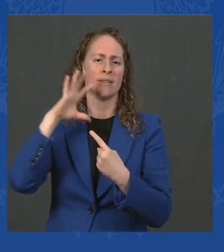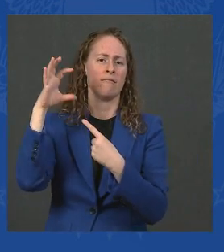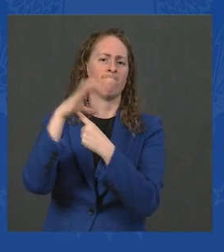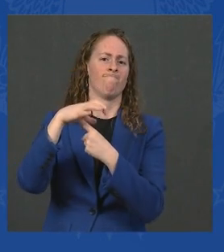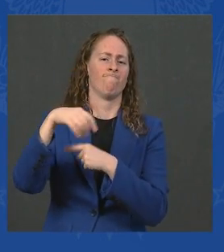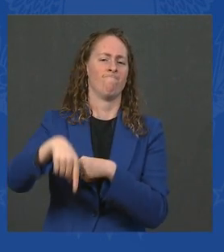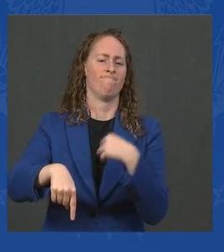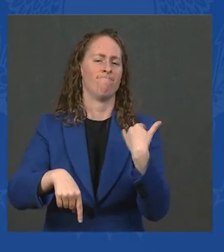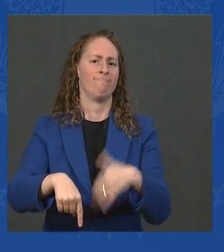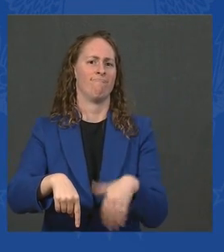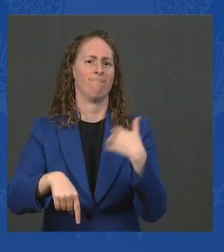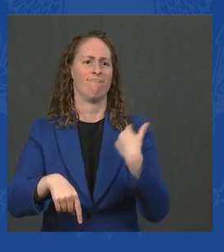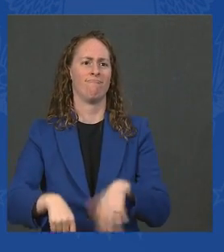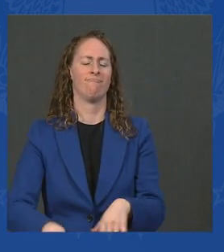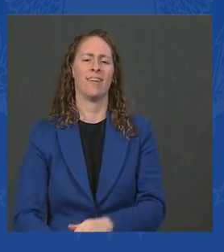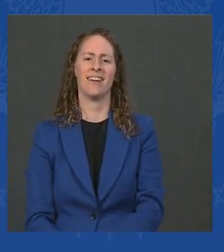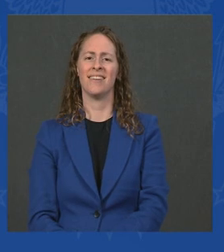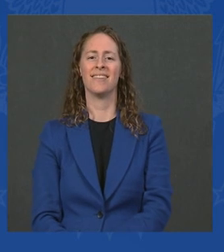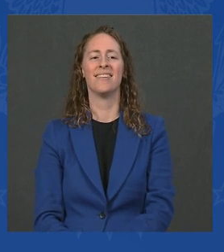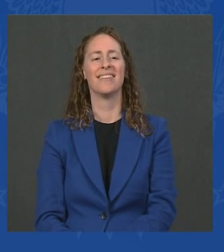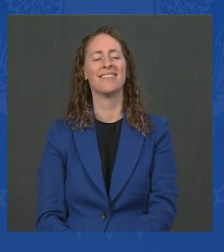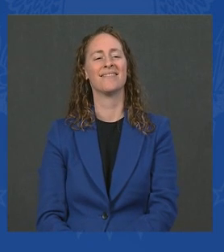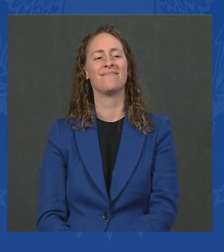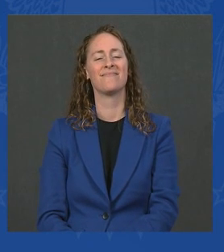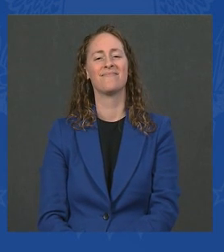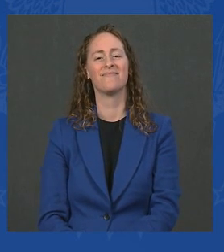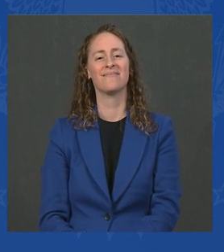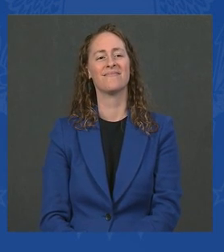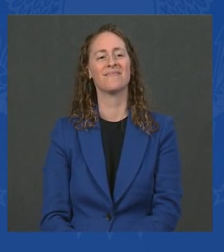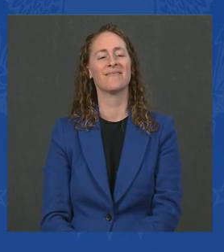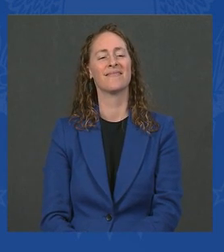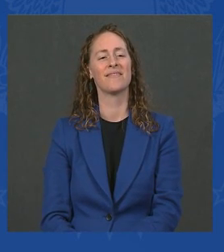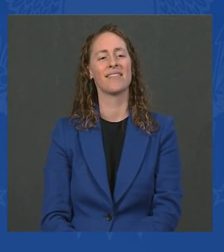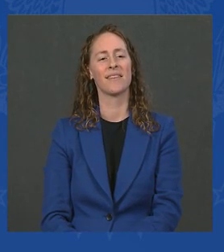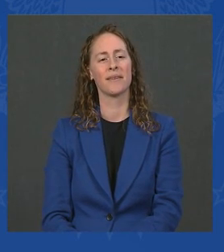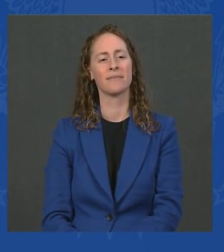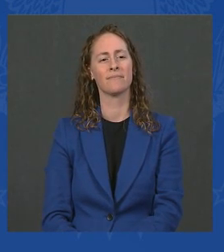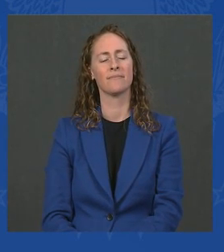And the way we talked about the interfacing of all the students